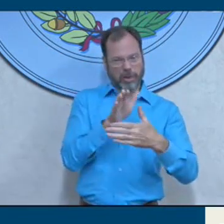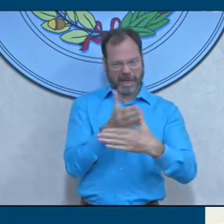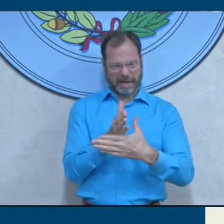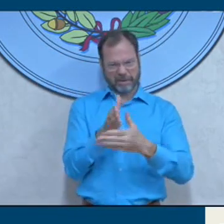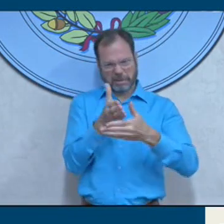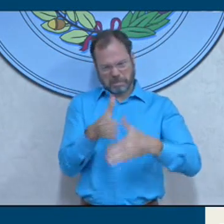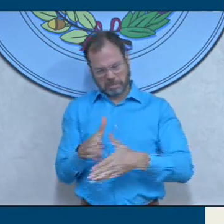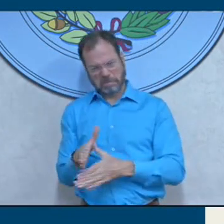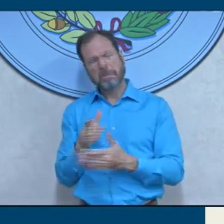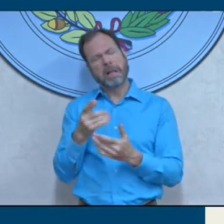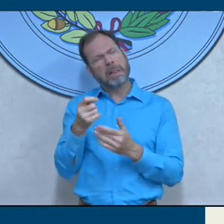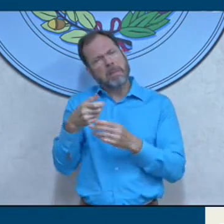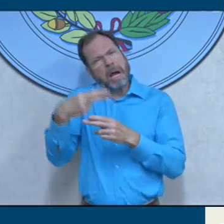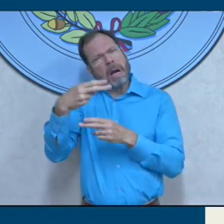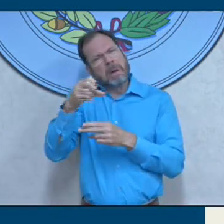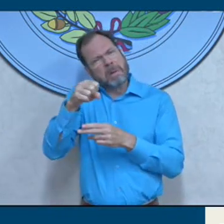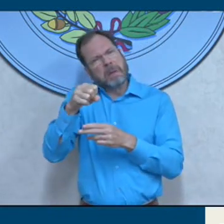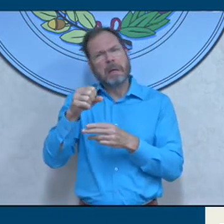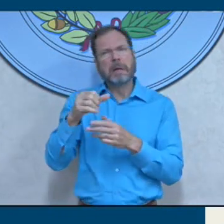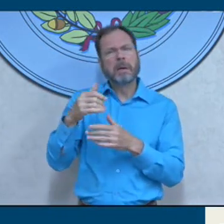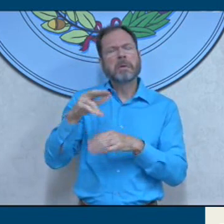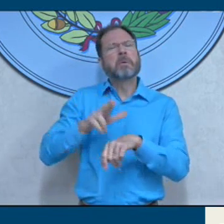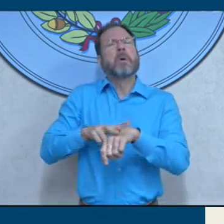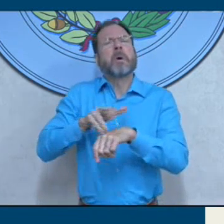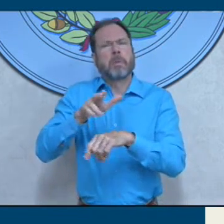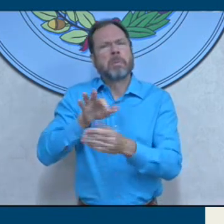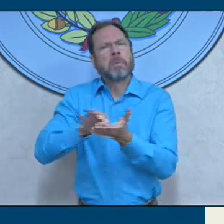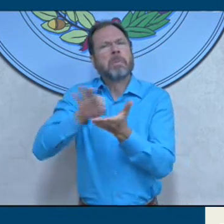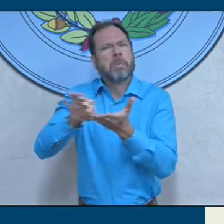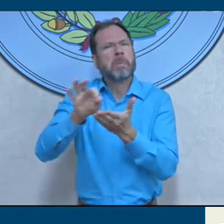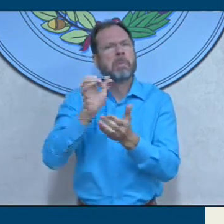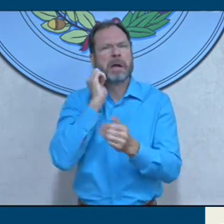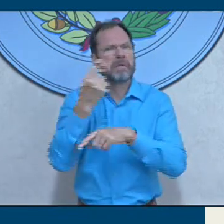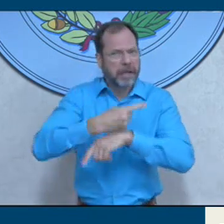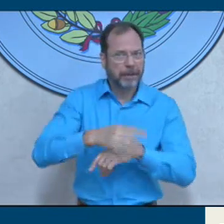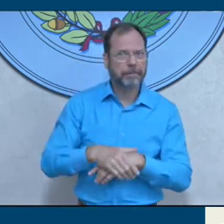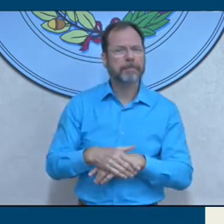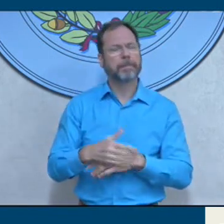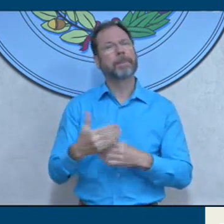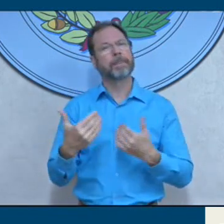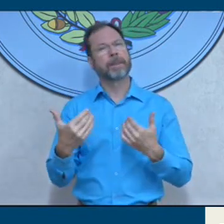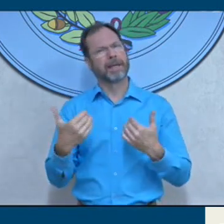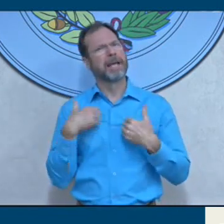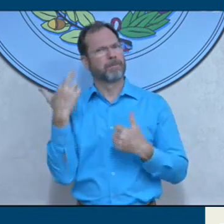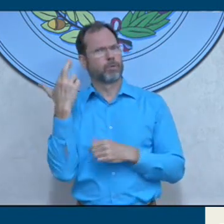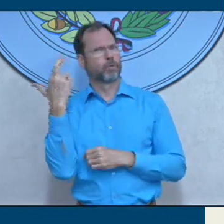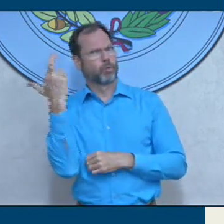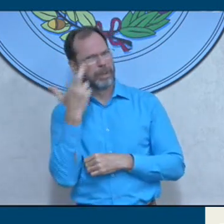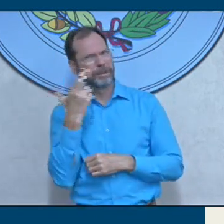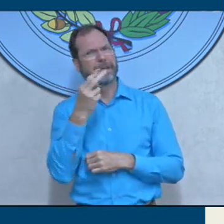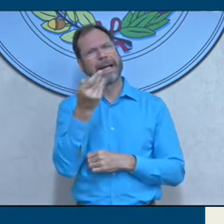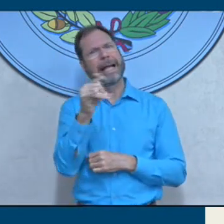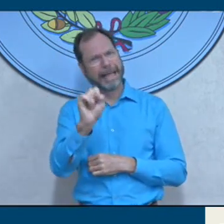NUMBERS WERE BATCH TOGETHER AND AVERAGED OUT. IT WOULD AVERAGE UP A LITTLE BIT ABOVE